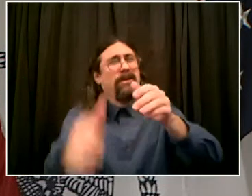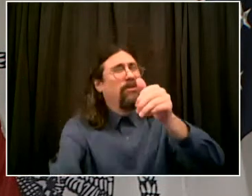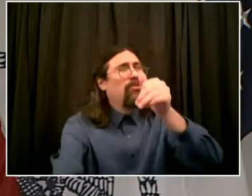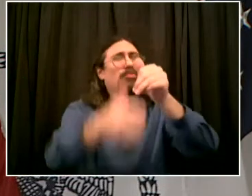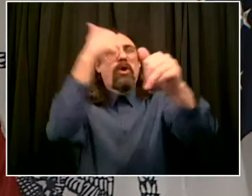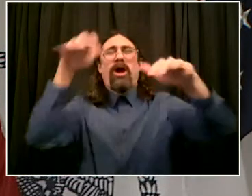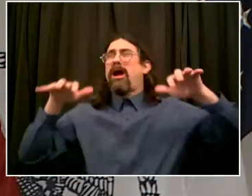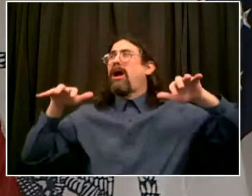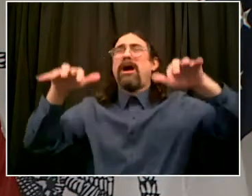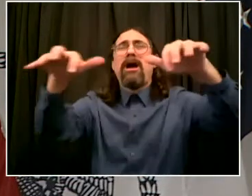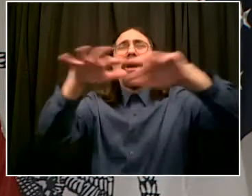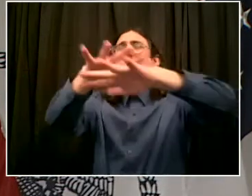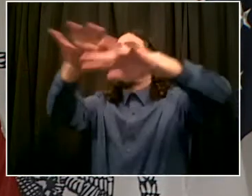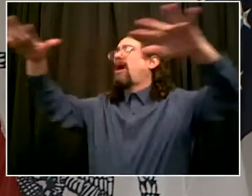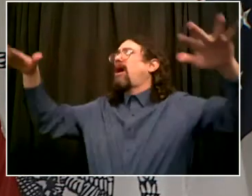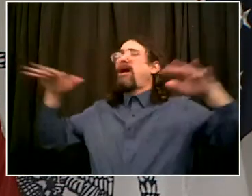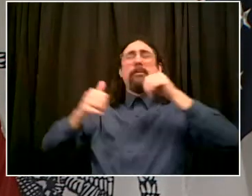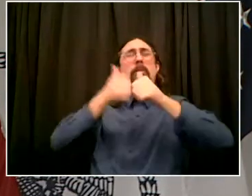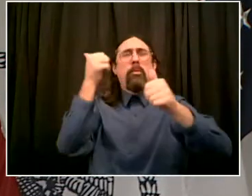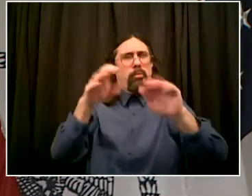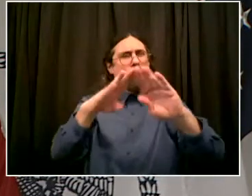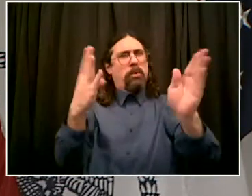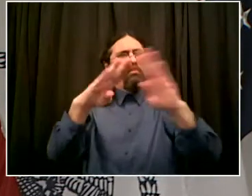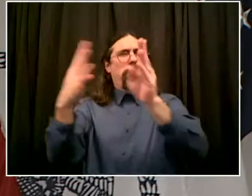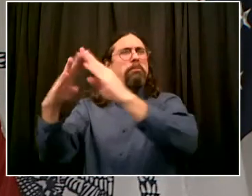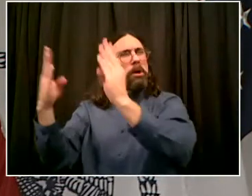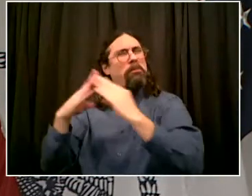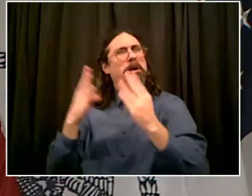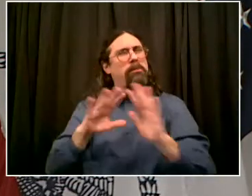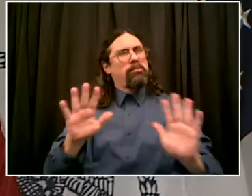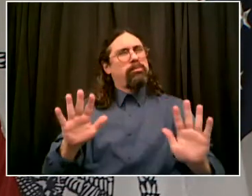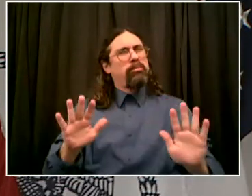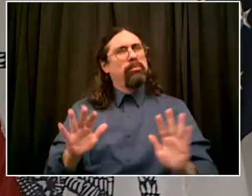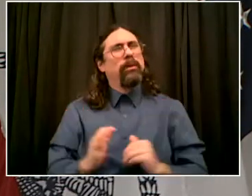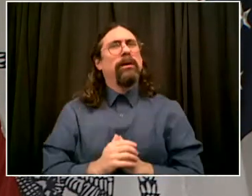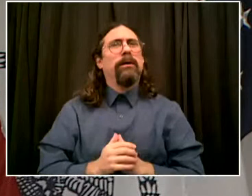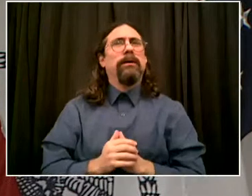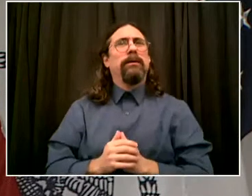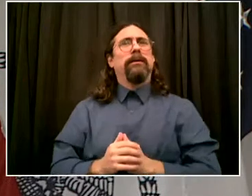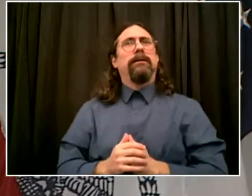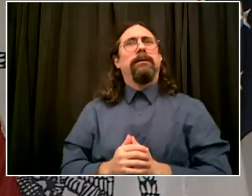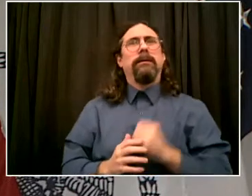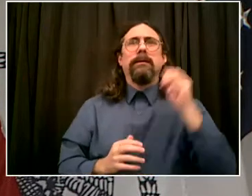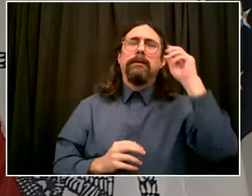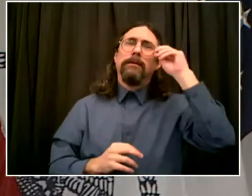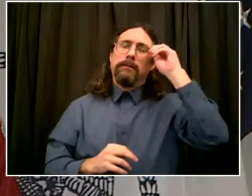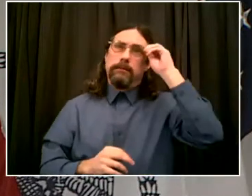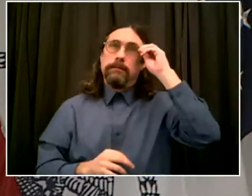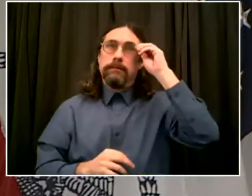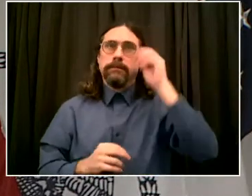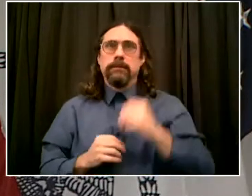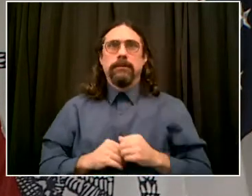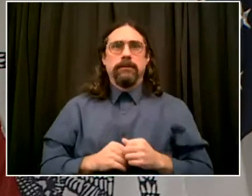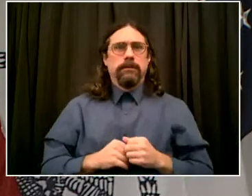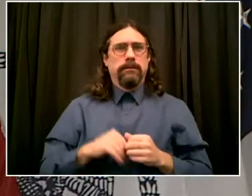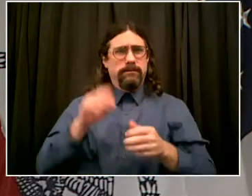WE CAME BACK IN DECEMBER.